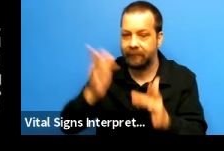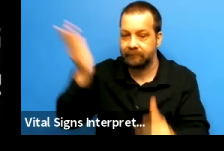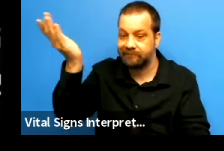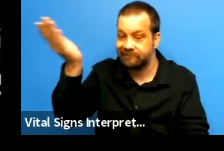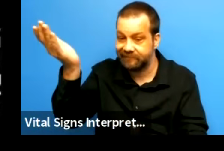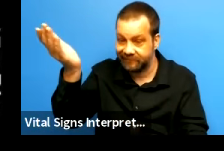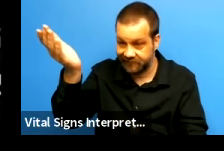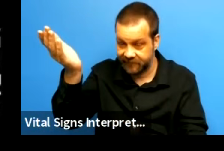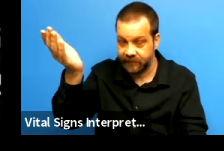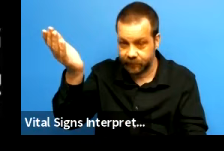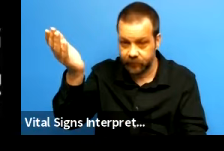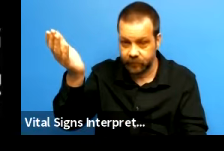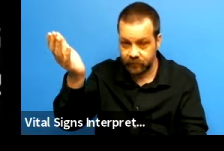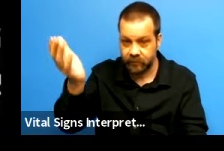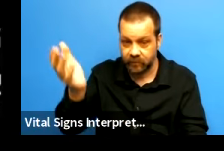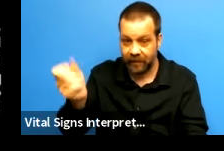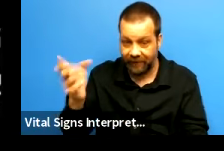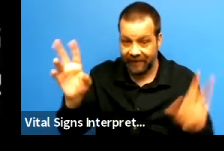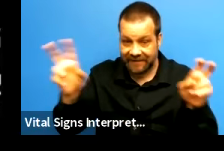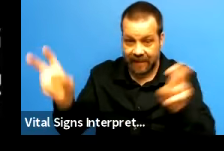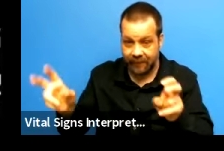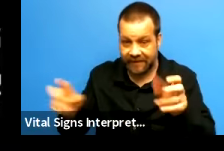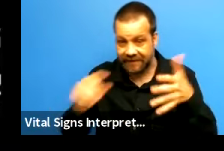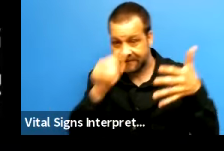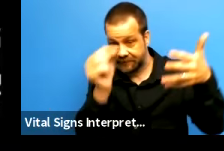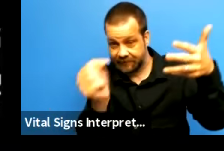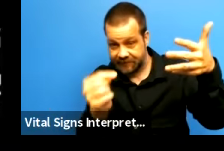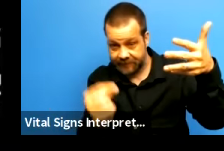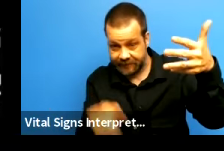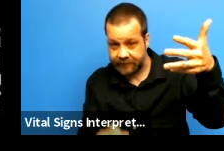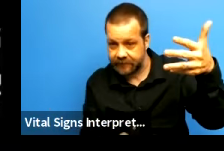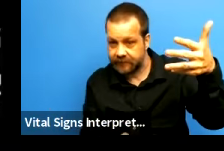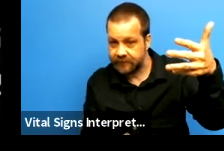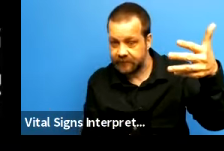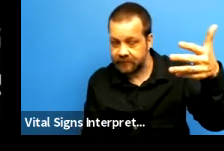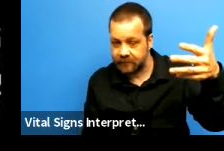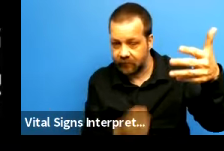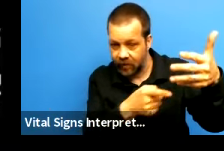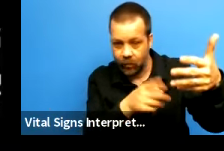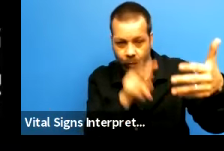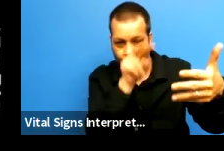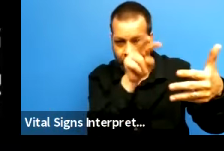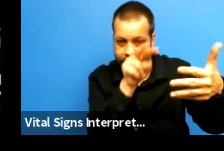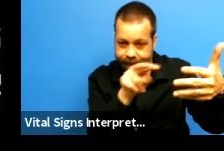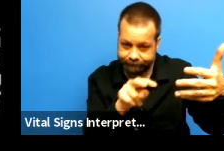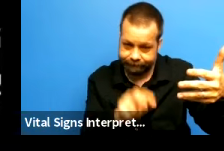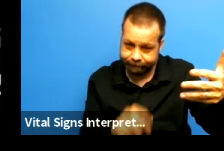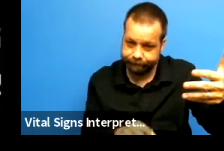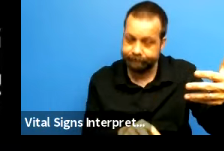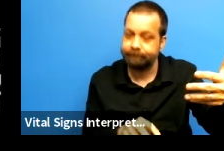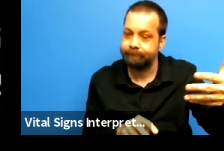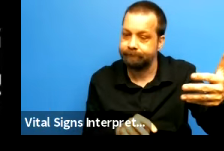you were asking about in the chat. Those are resources that you can access and also share